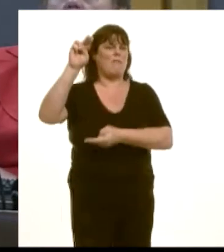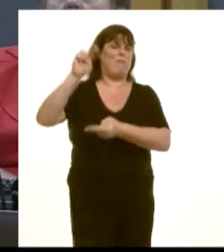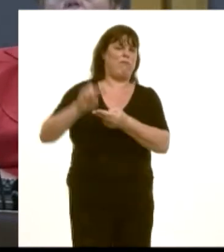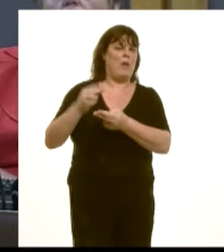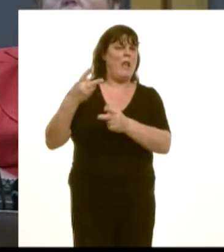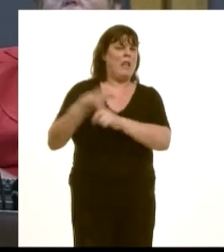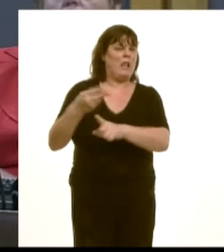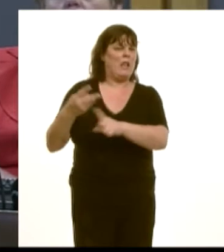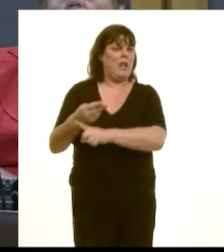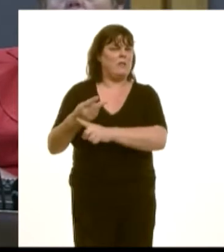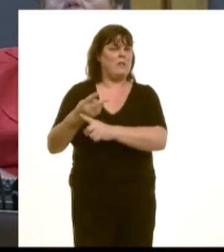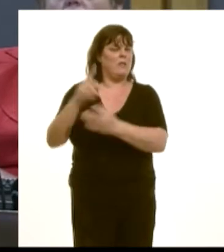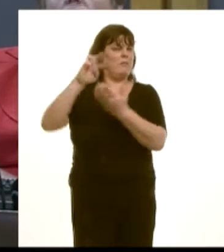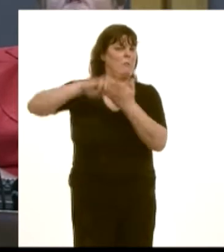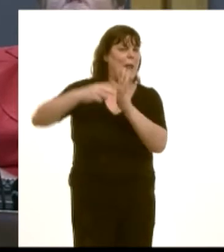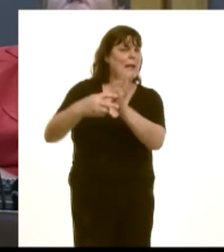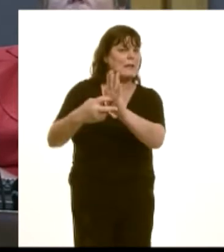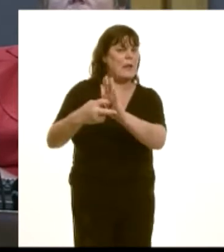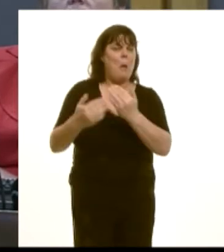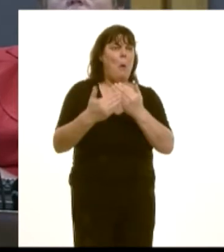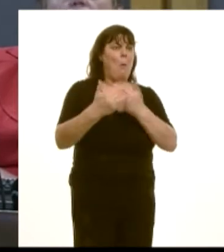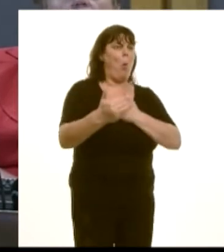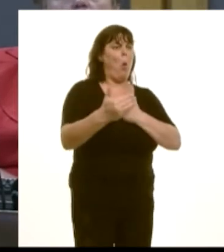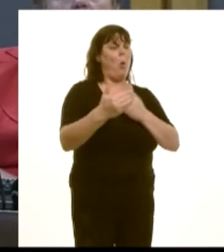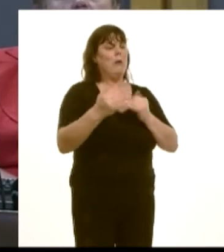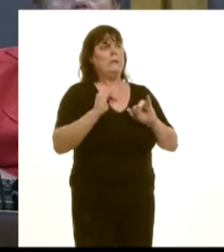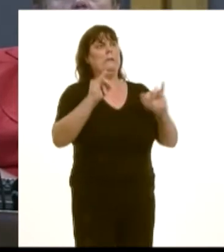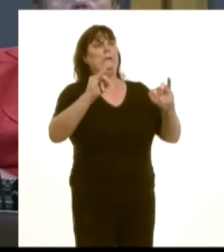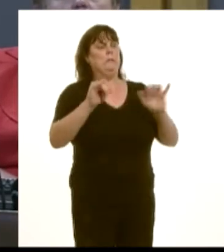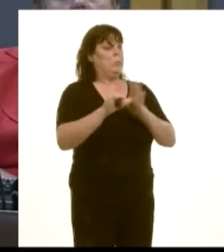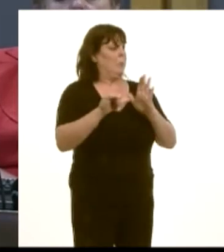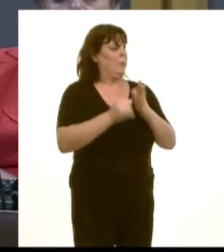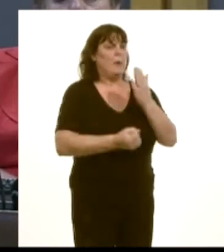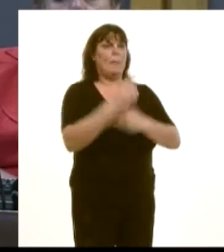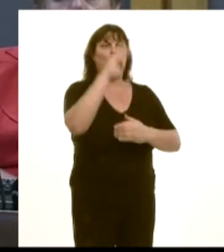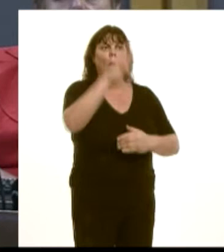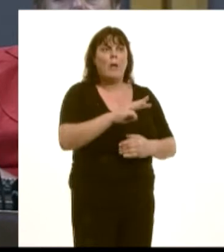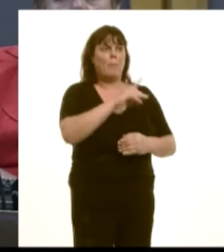autumn statement. More pain is coming to Wales in the form of cuts to public services. I